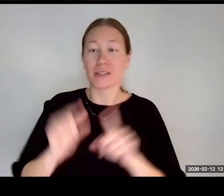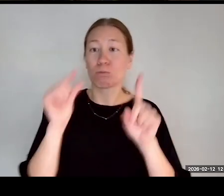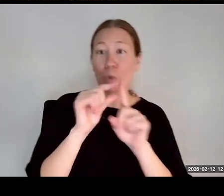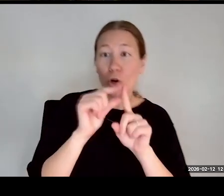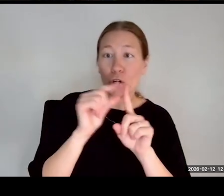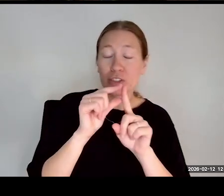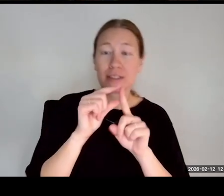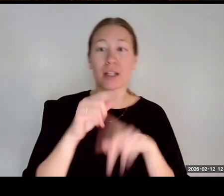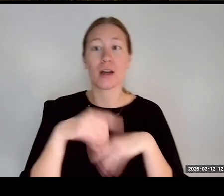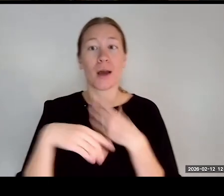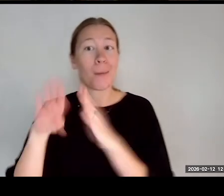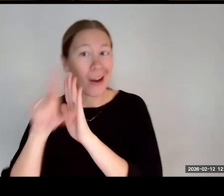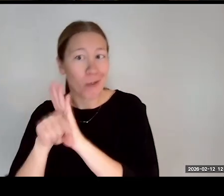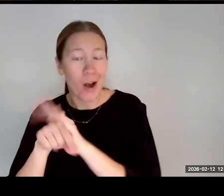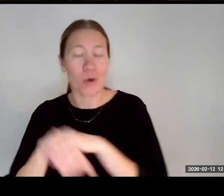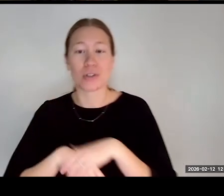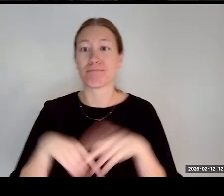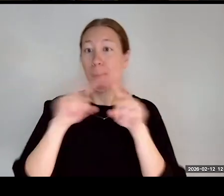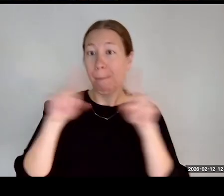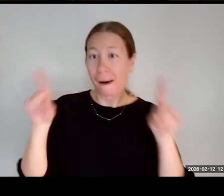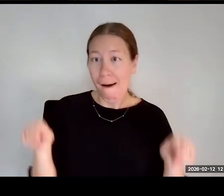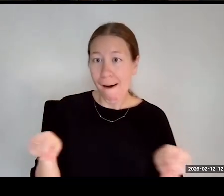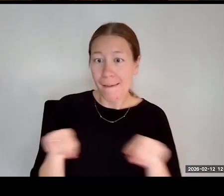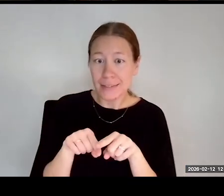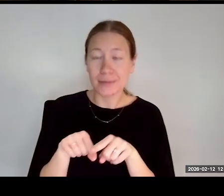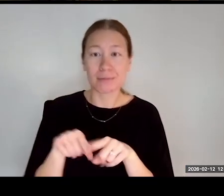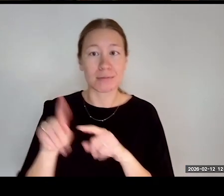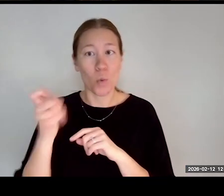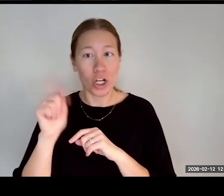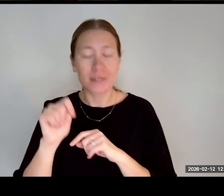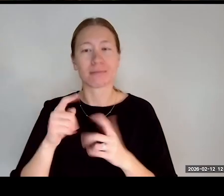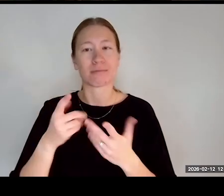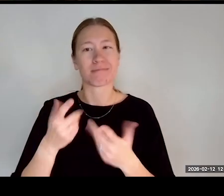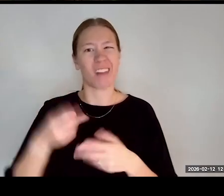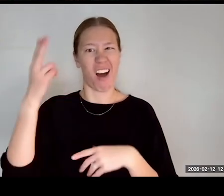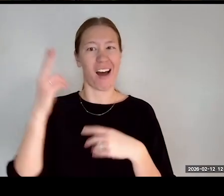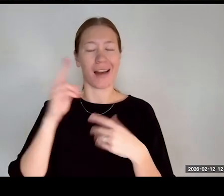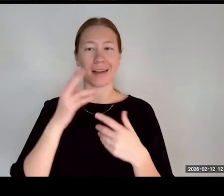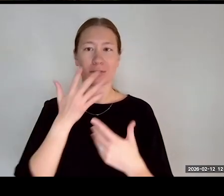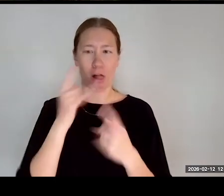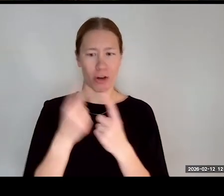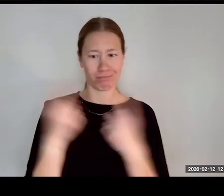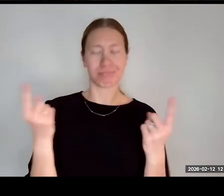or the boundaries of a text box, having high contrast will help. So the way that we can implement high contrast is